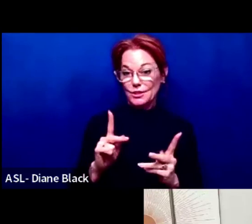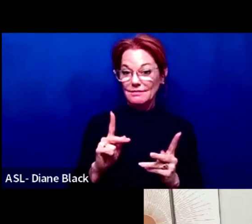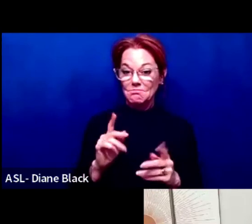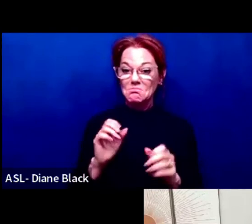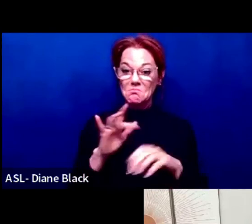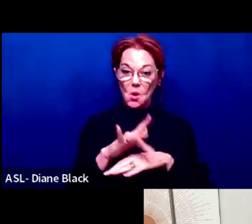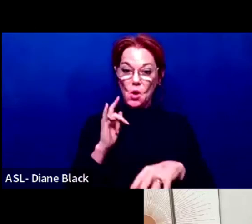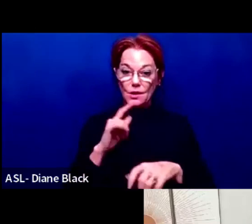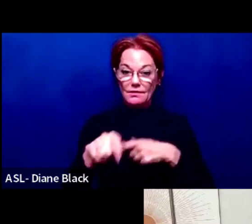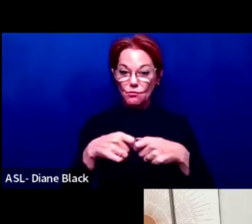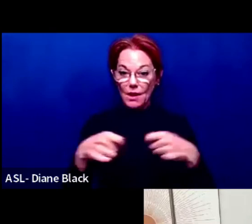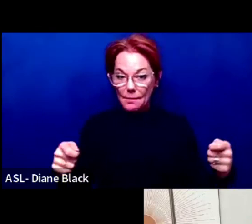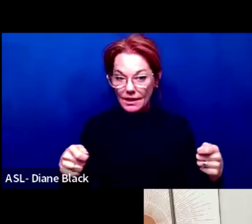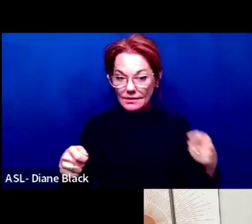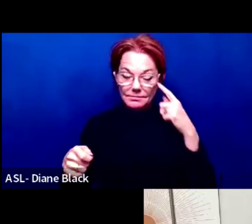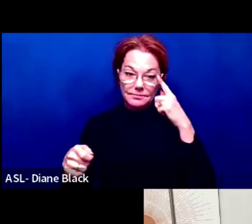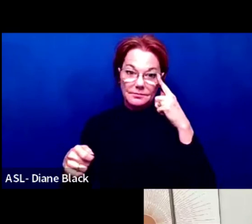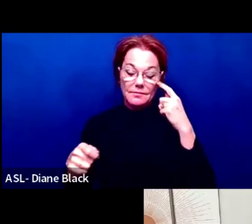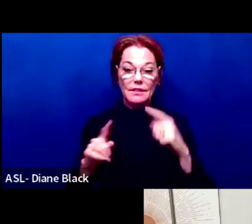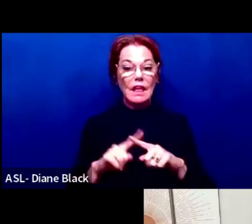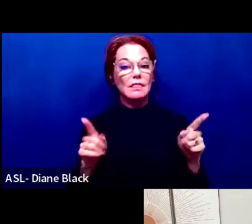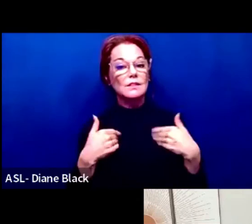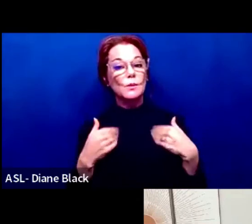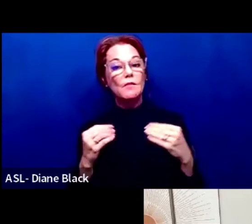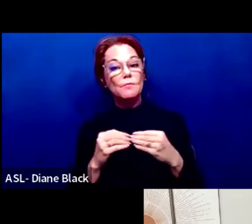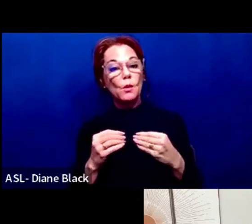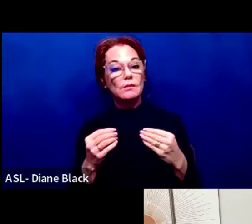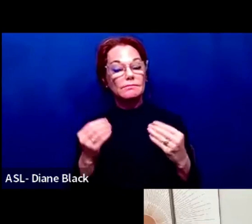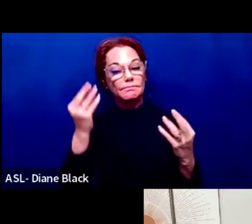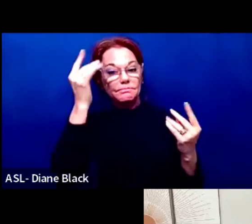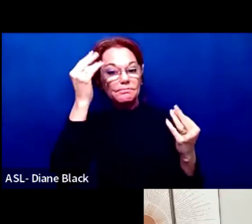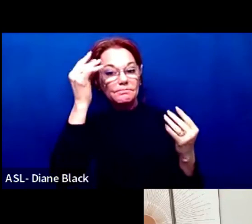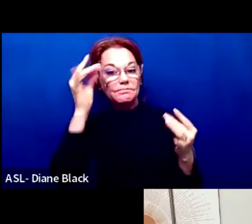unless we have more additional thoughts. But, you know, I hope